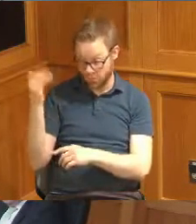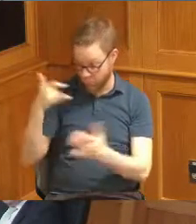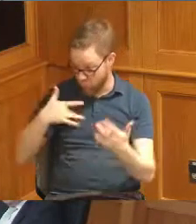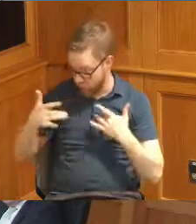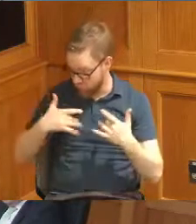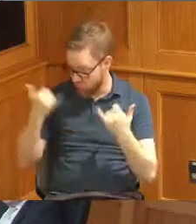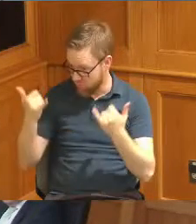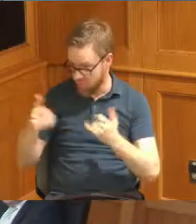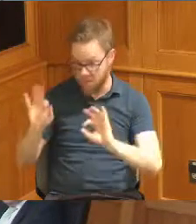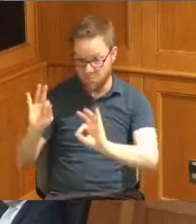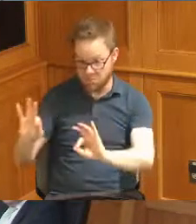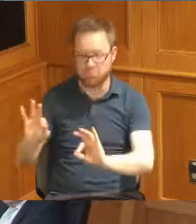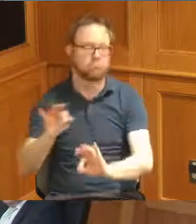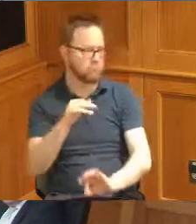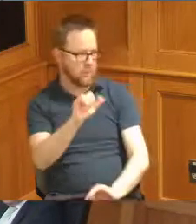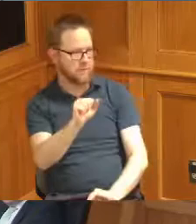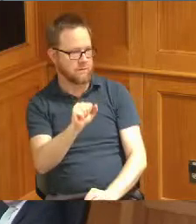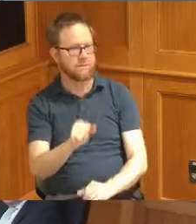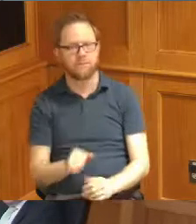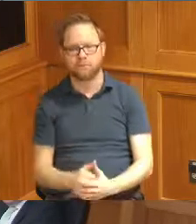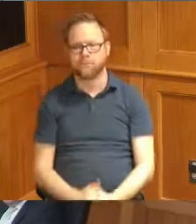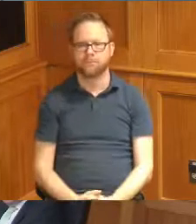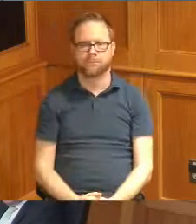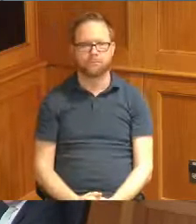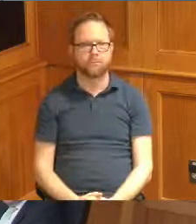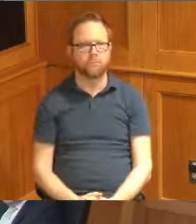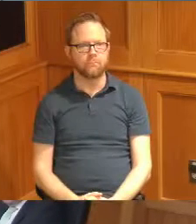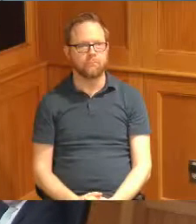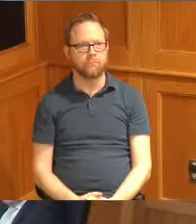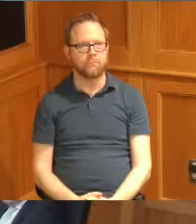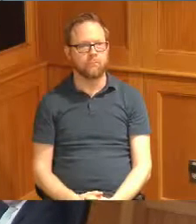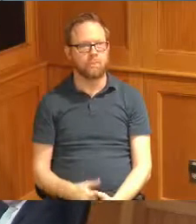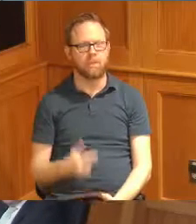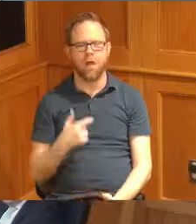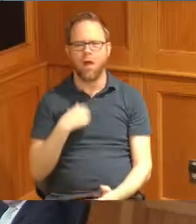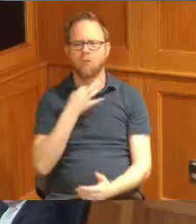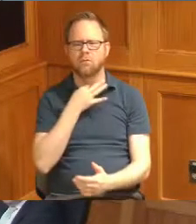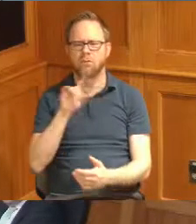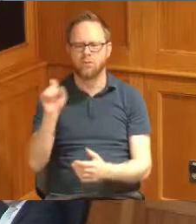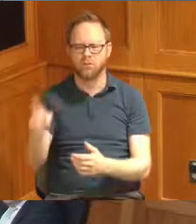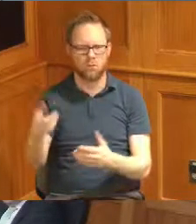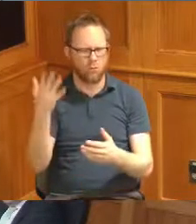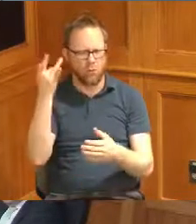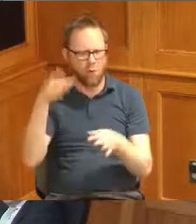that's what I thought Commissioner Dumas it's wondering what the delay was and I understand